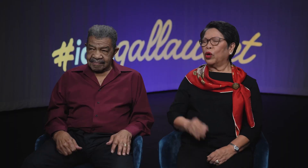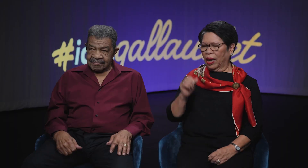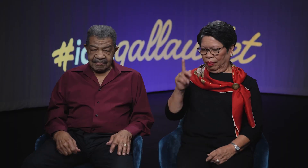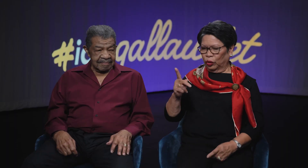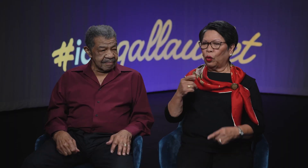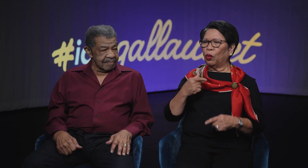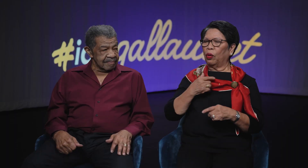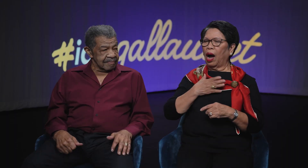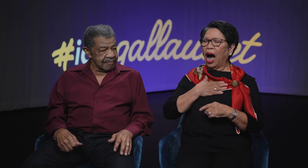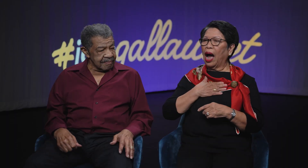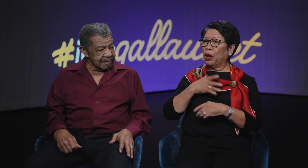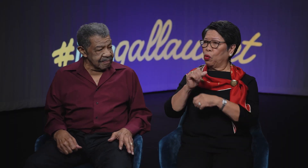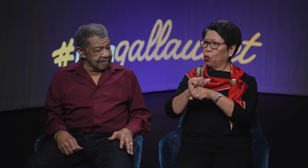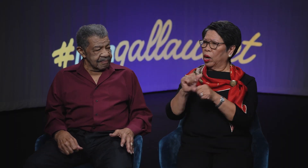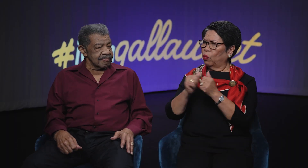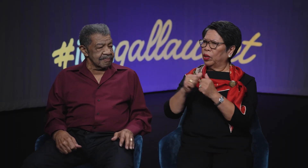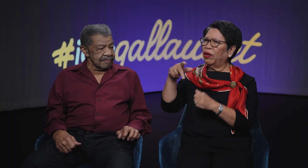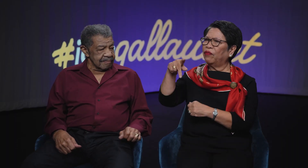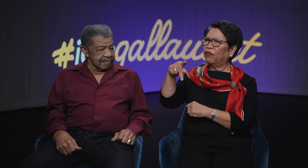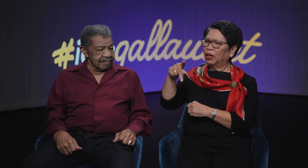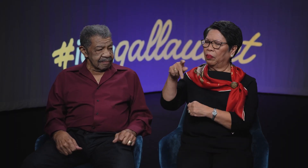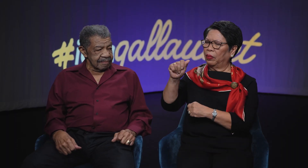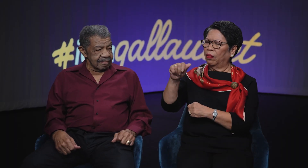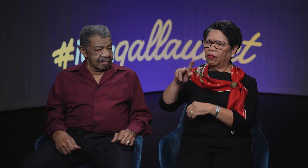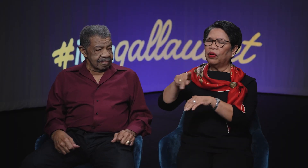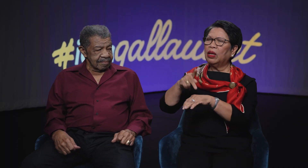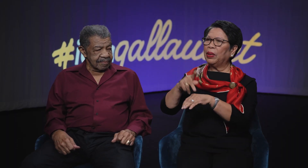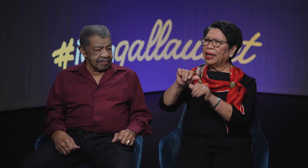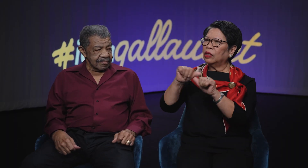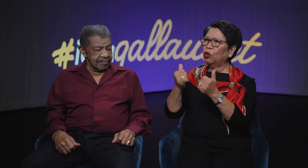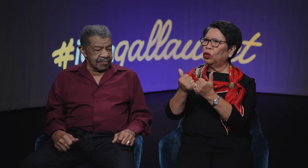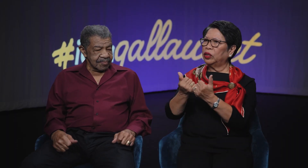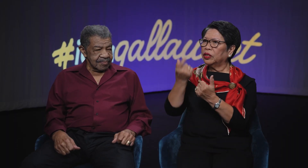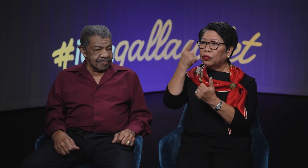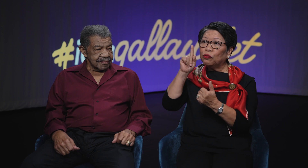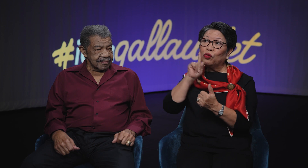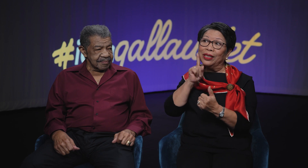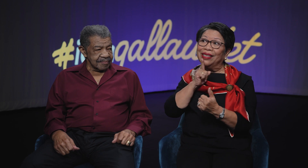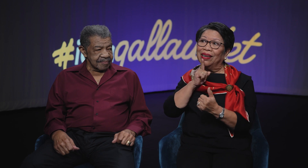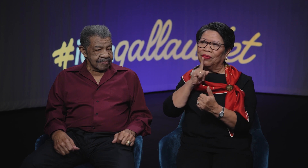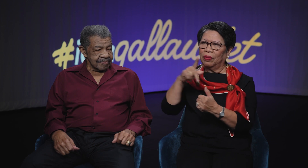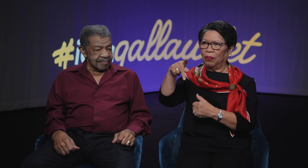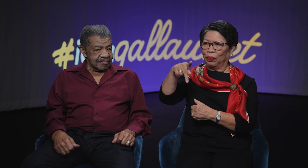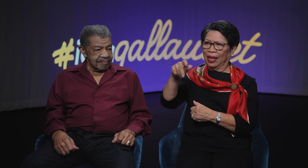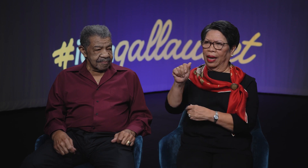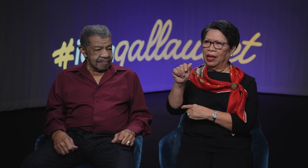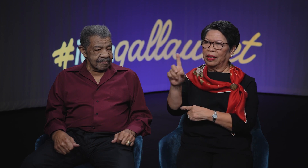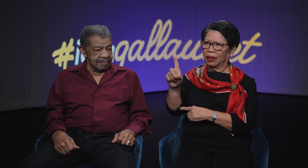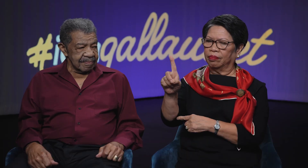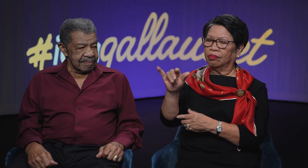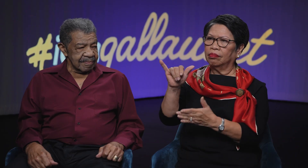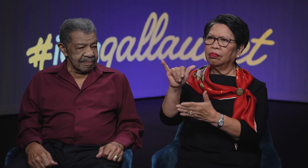Okay, so I was working with the Philippine Association for the Deaf - PAD